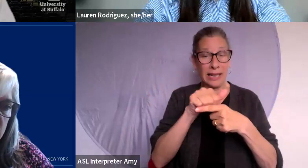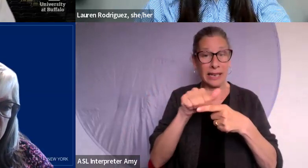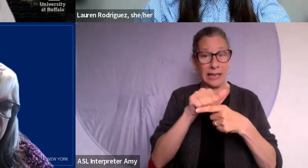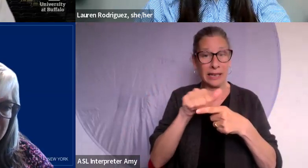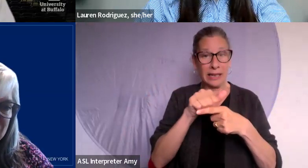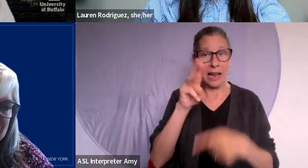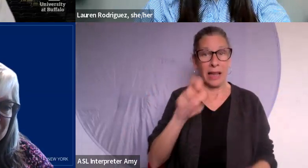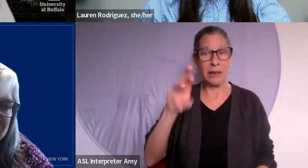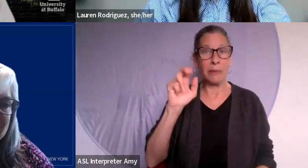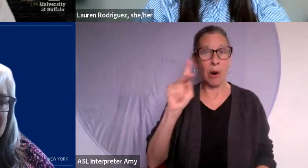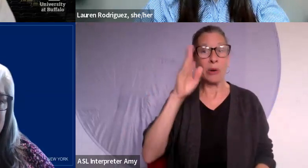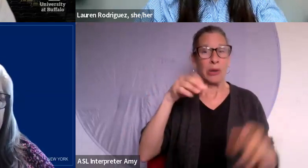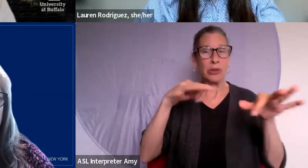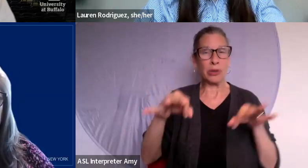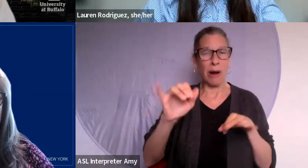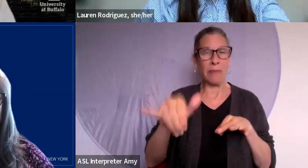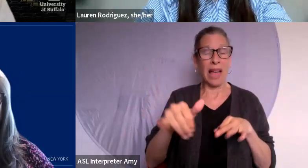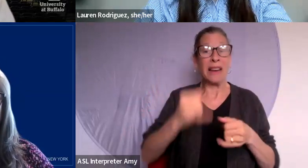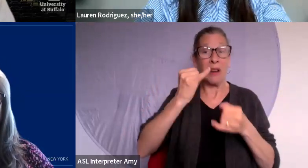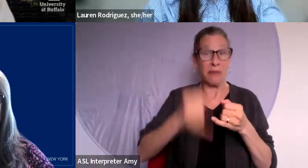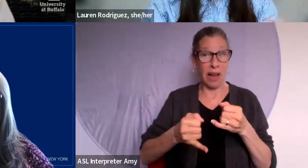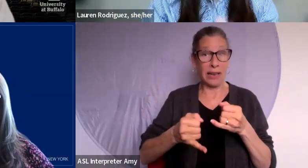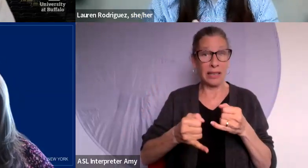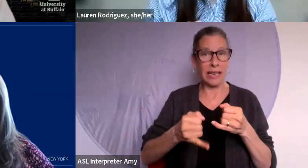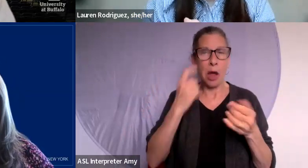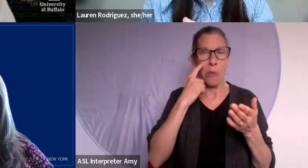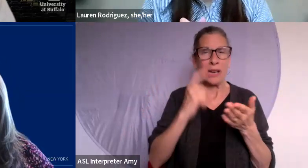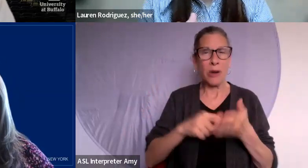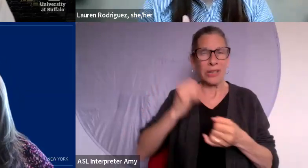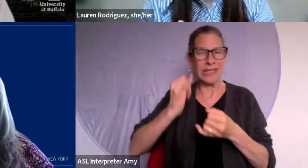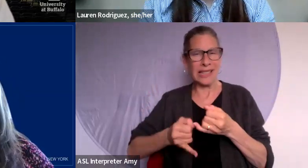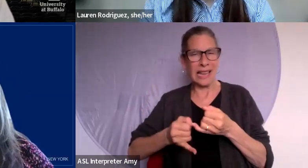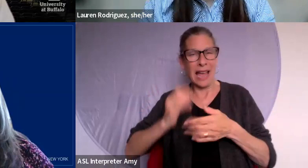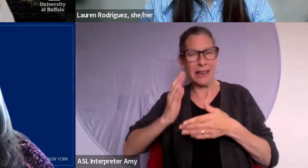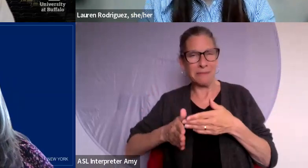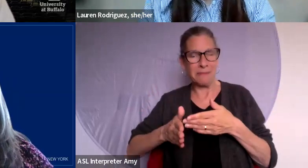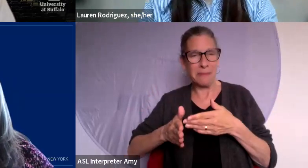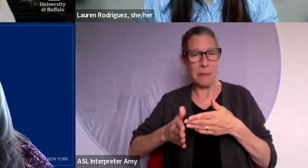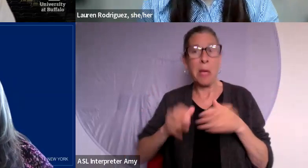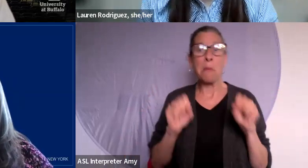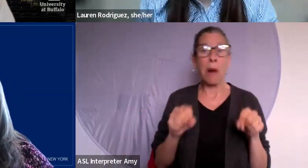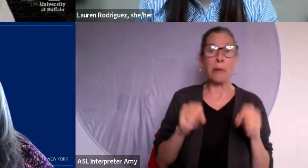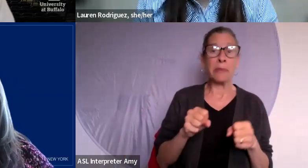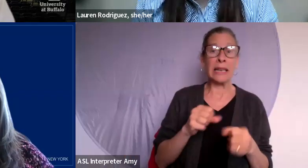talk about that as well. And then finally, we see that in the end, there, there will likely be campuses who can take this work